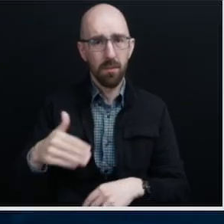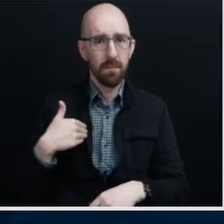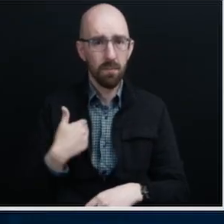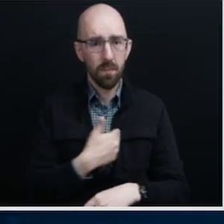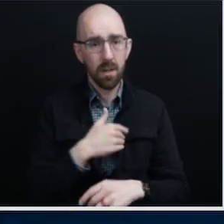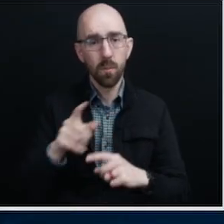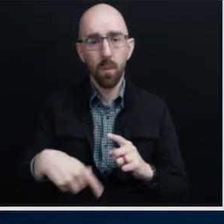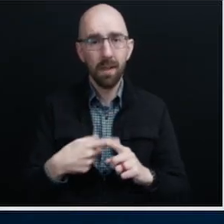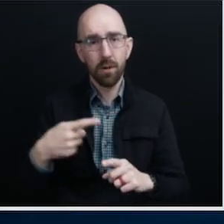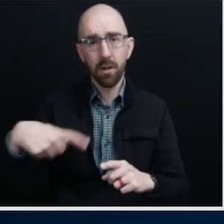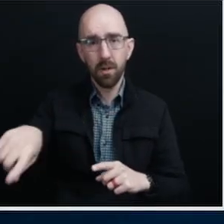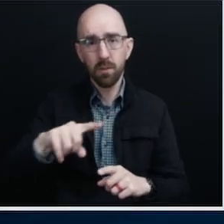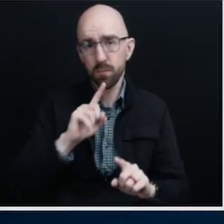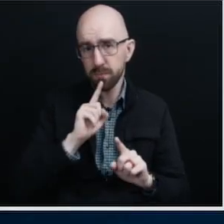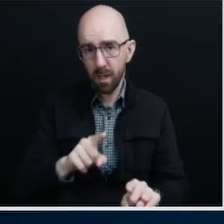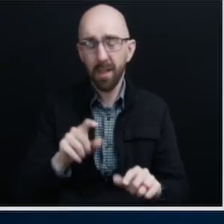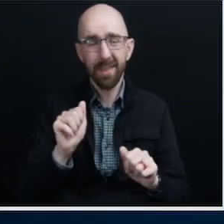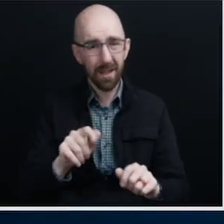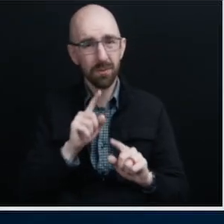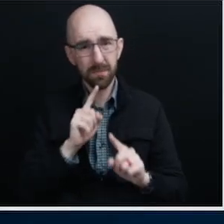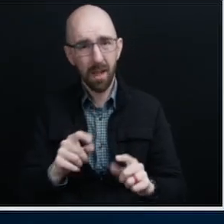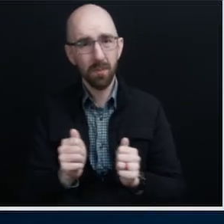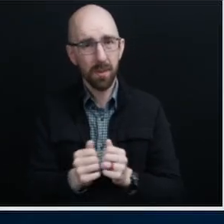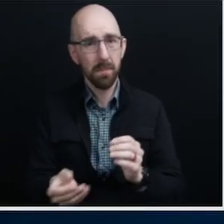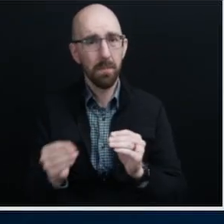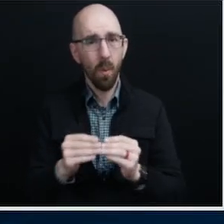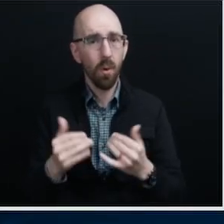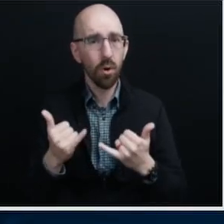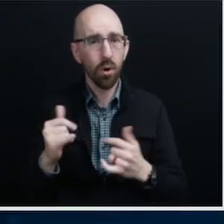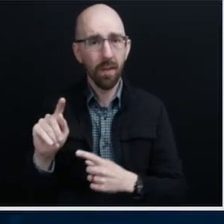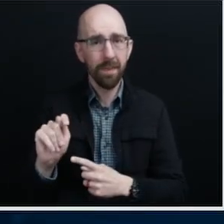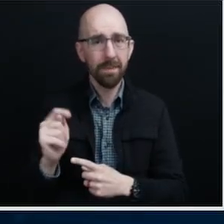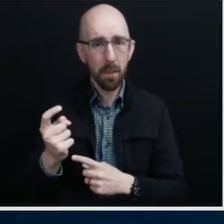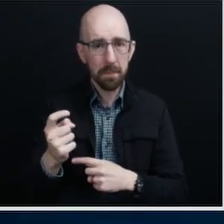they can actually respond especially with more current therapies imunotherapy like for triple